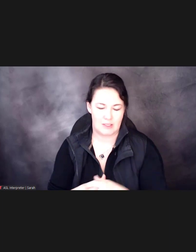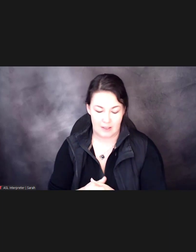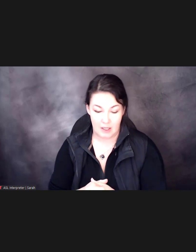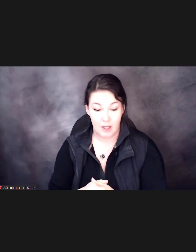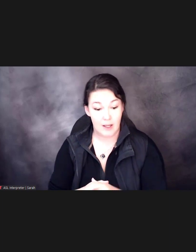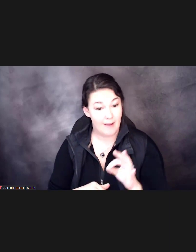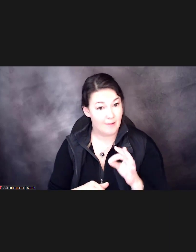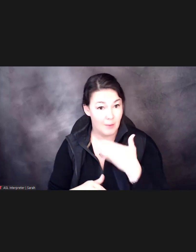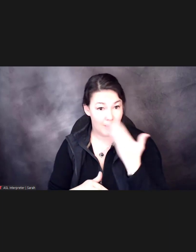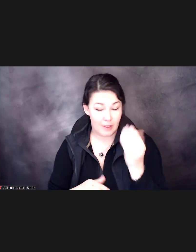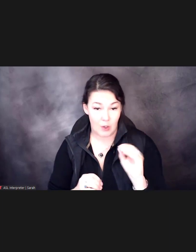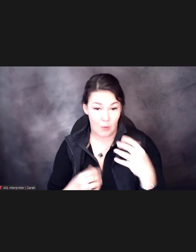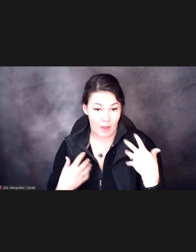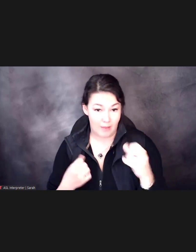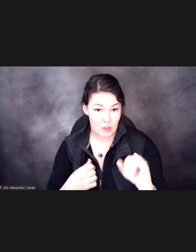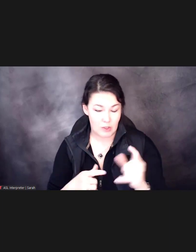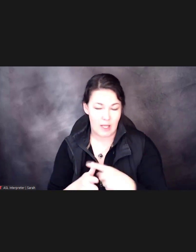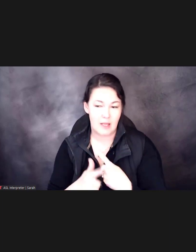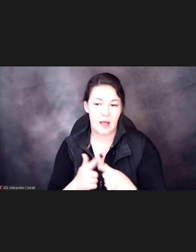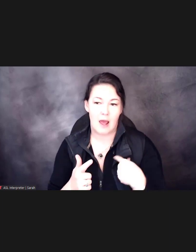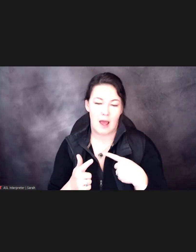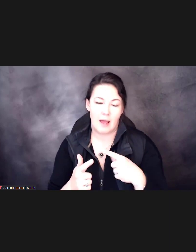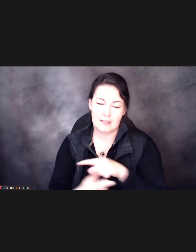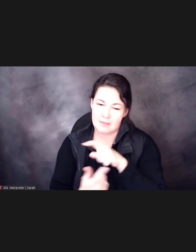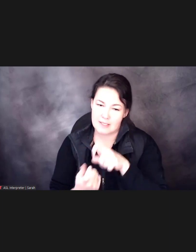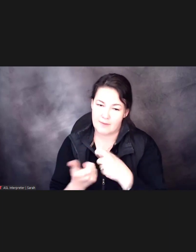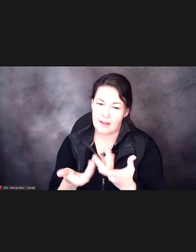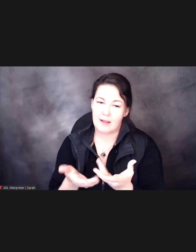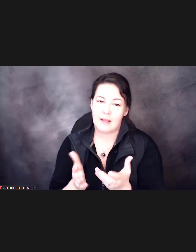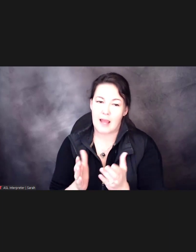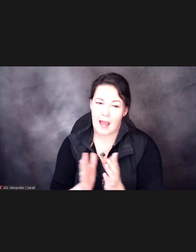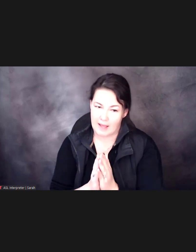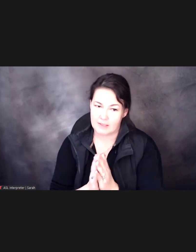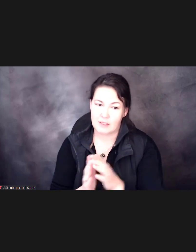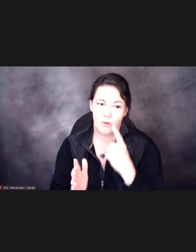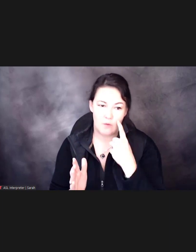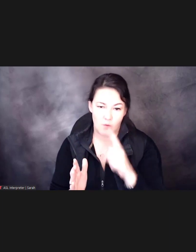do not have insurance, I would specifically ask if they can apply